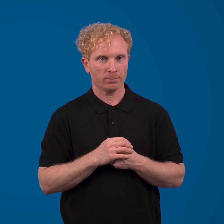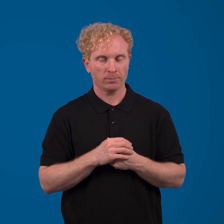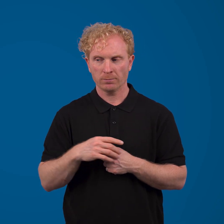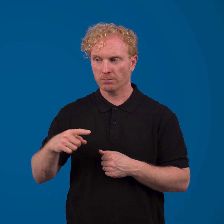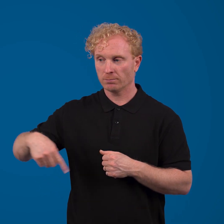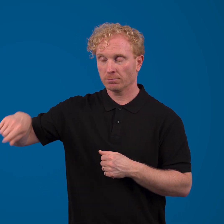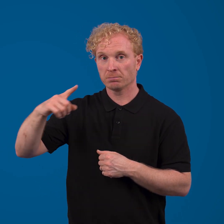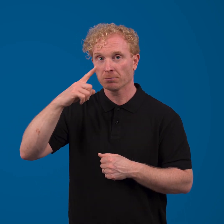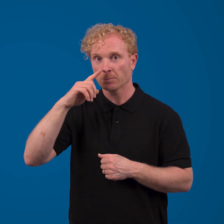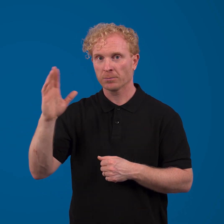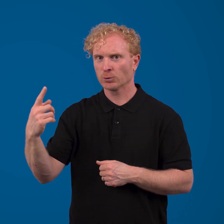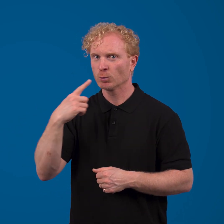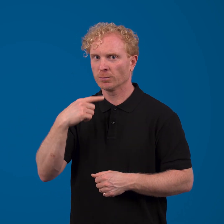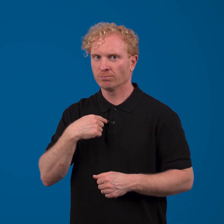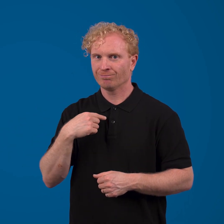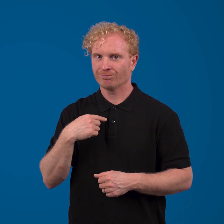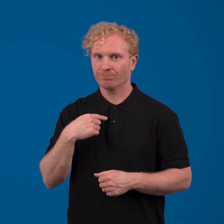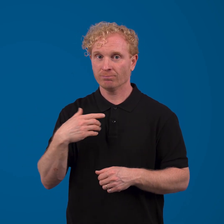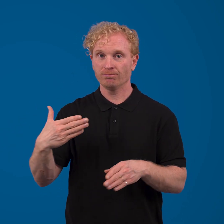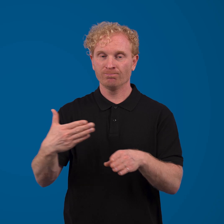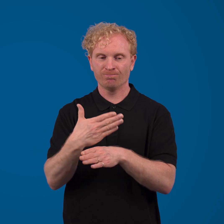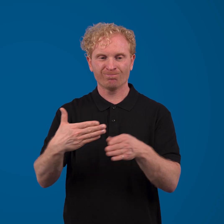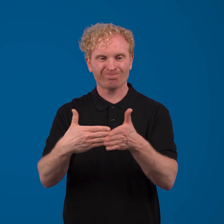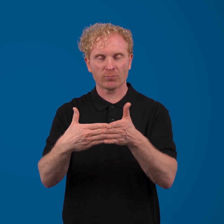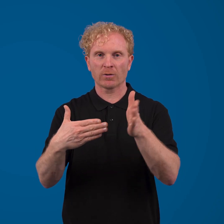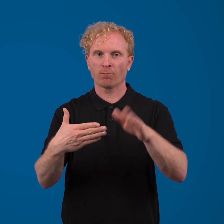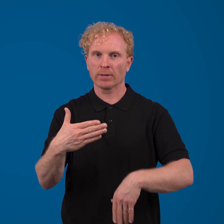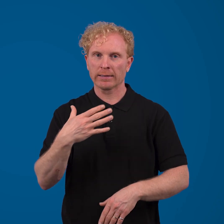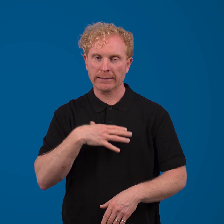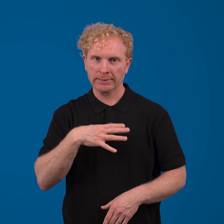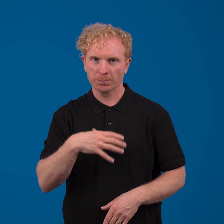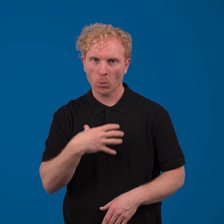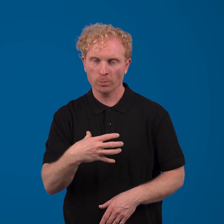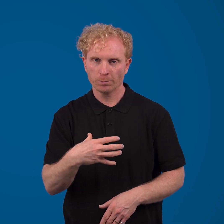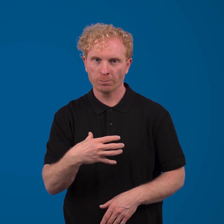People told us about the need to reduce barriers to employment.